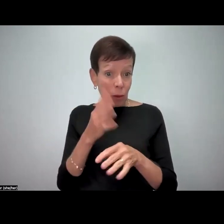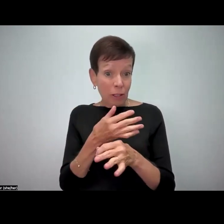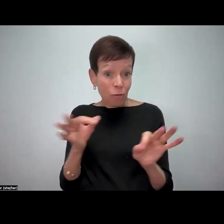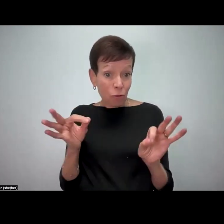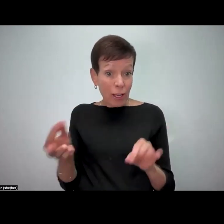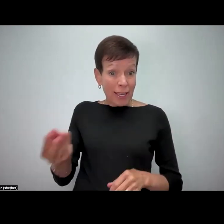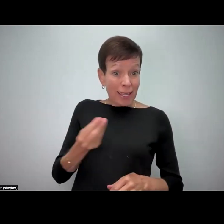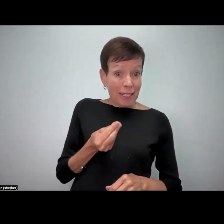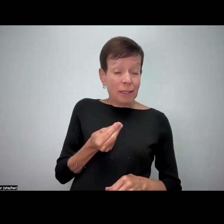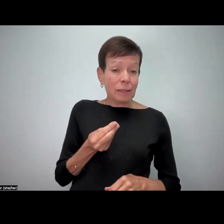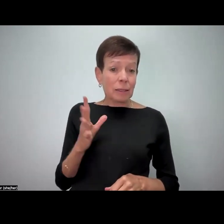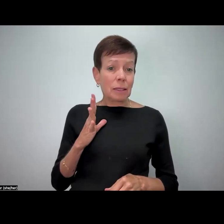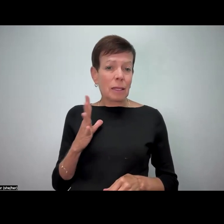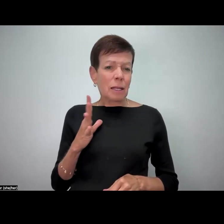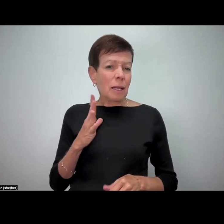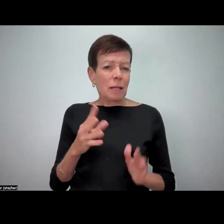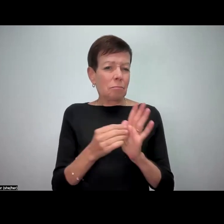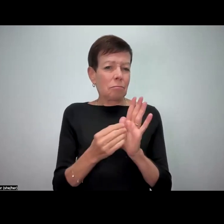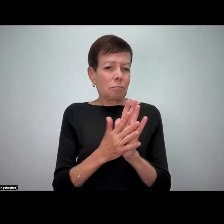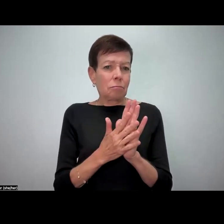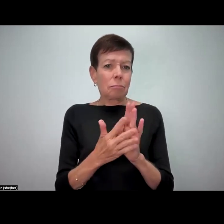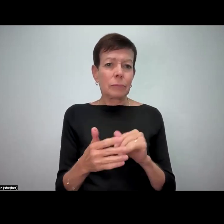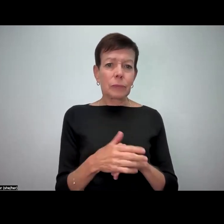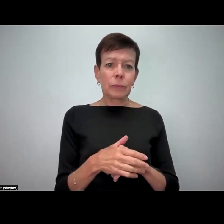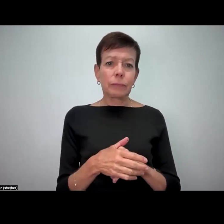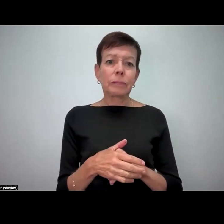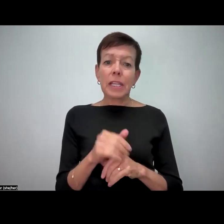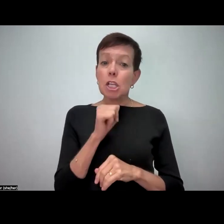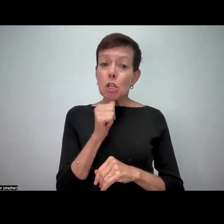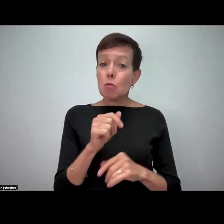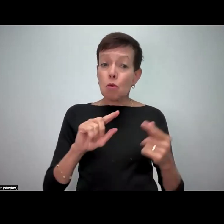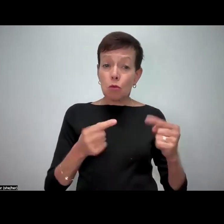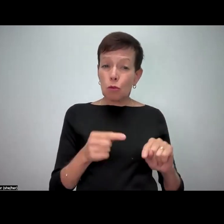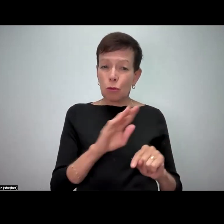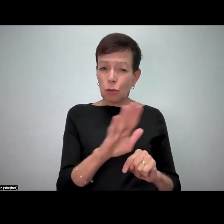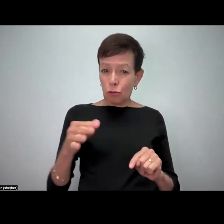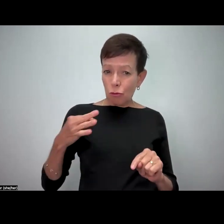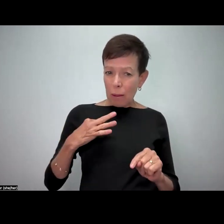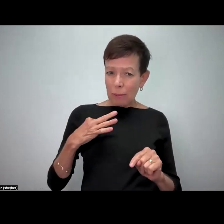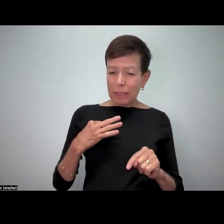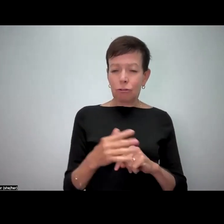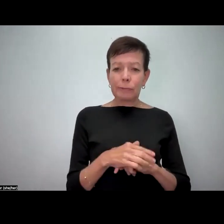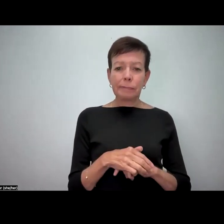at all unless we see something that looks like it is going to fall through. Yeah. That's great.